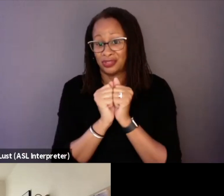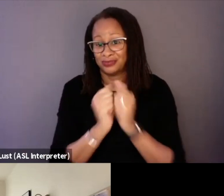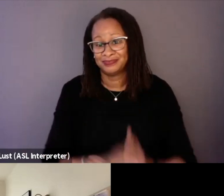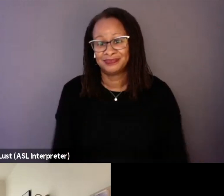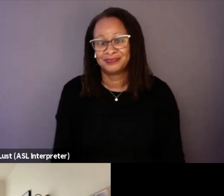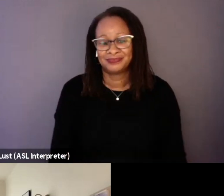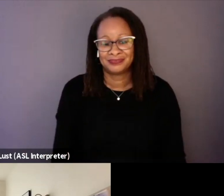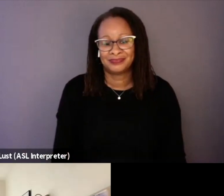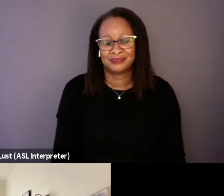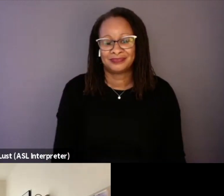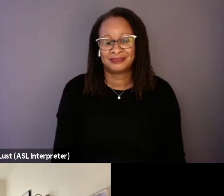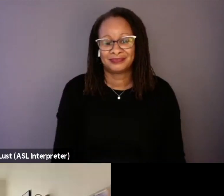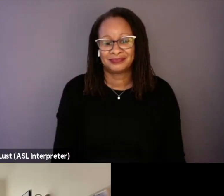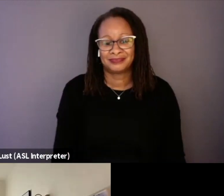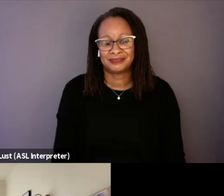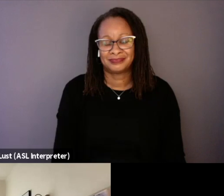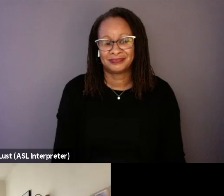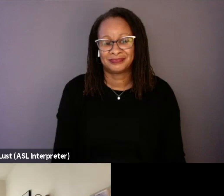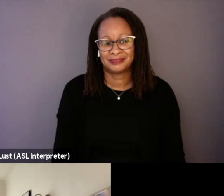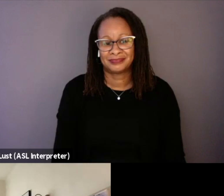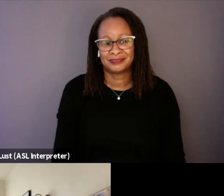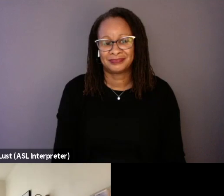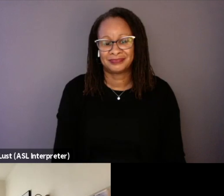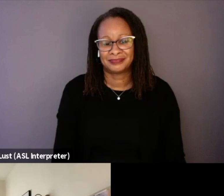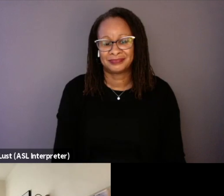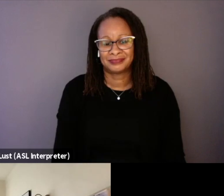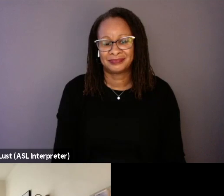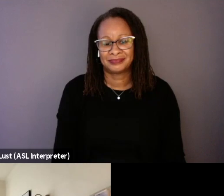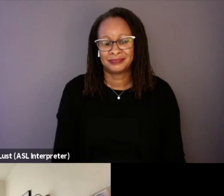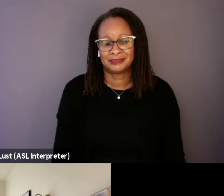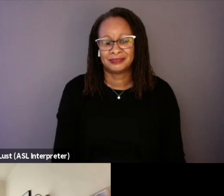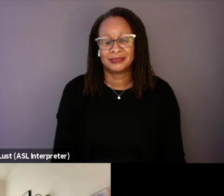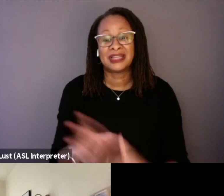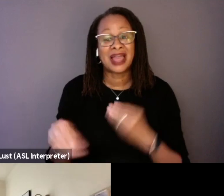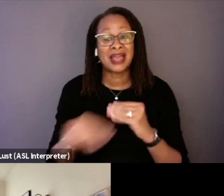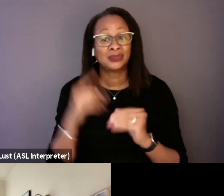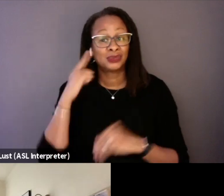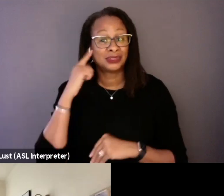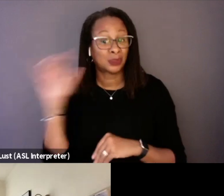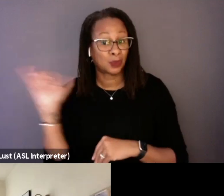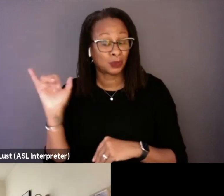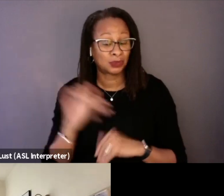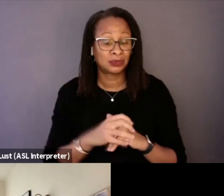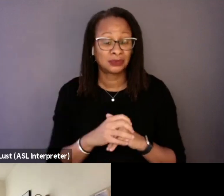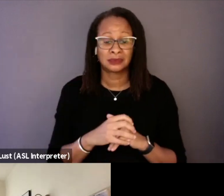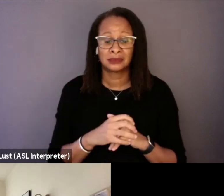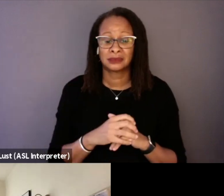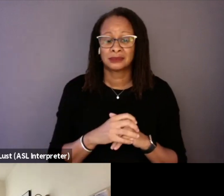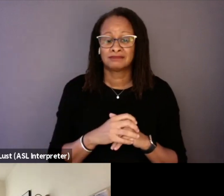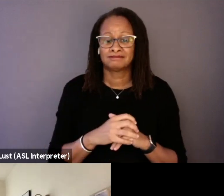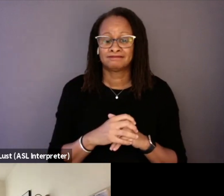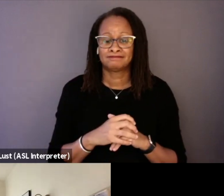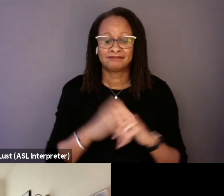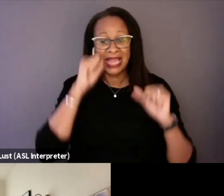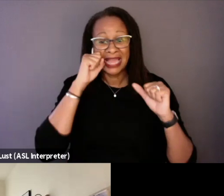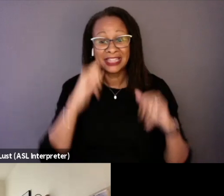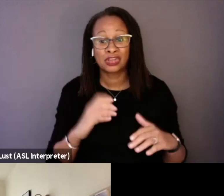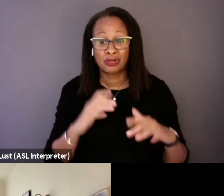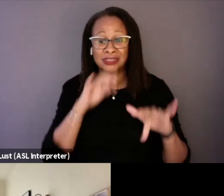And figured out where to put the sound as well. And then the incredible singing that's going on,